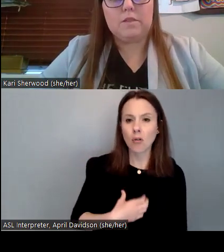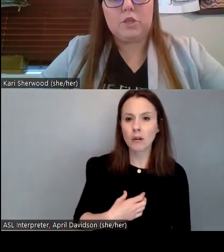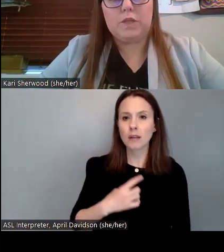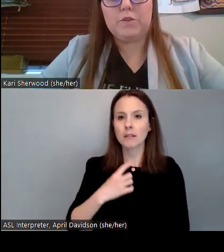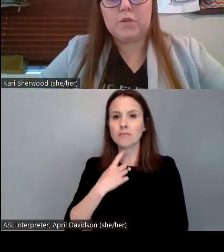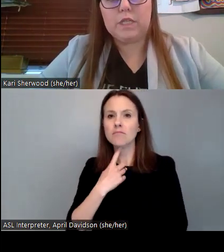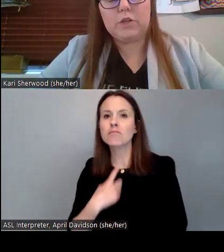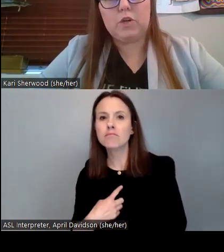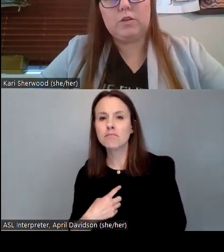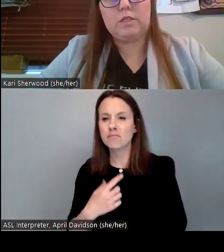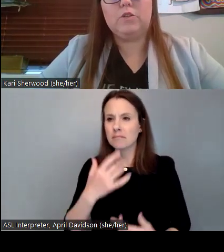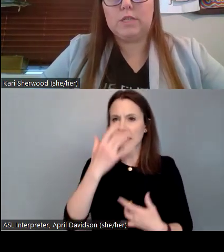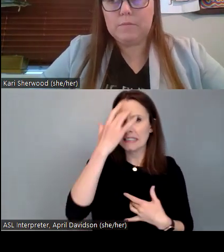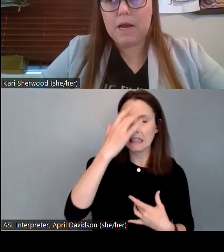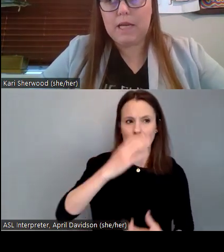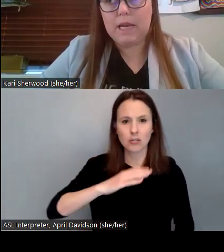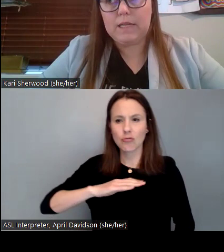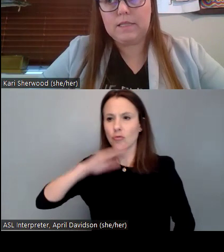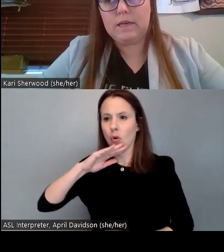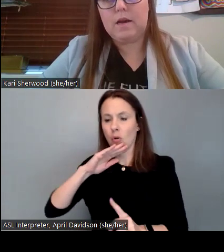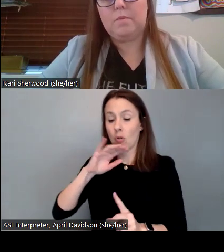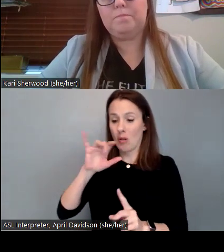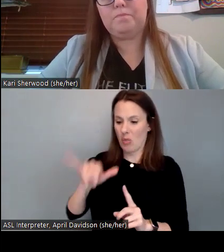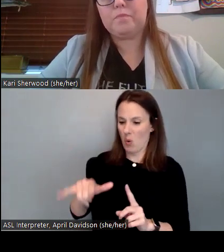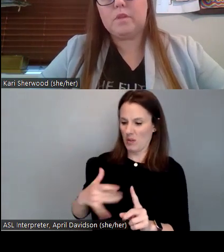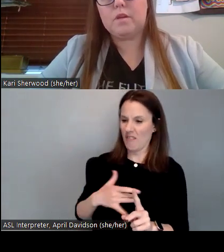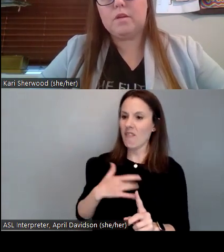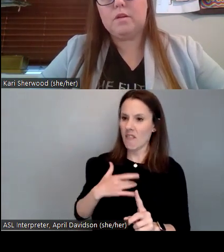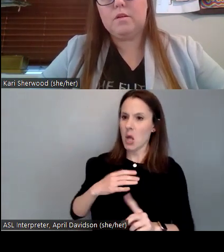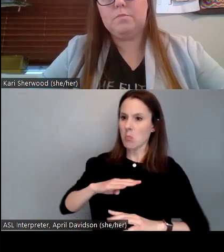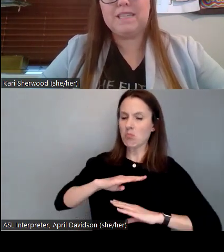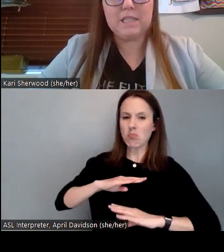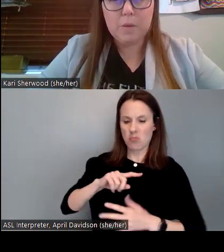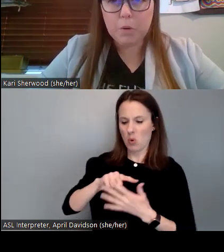And so these are signals that might get mixed up or